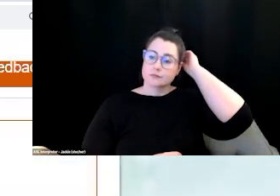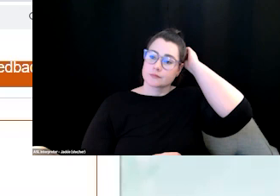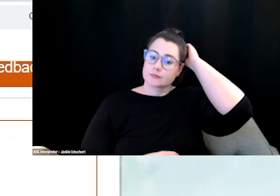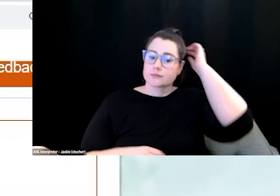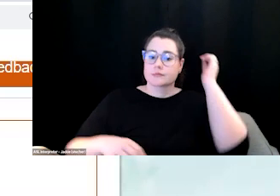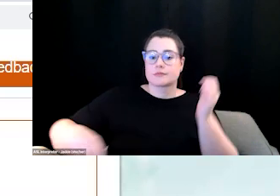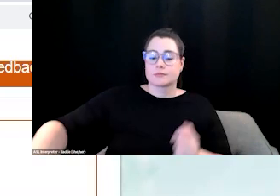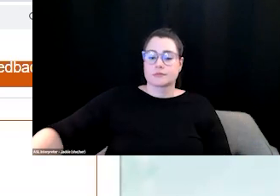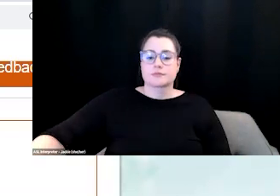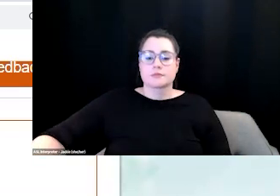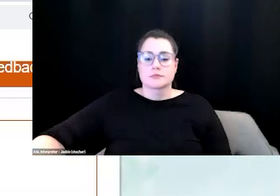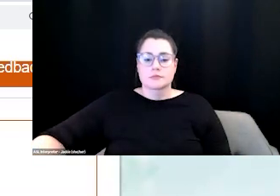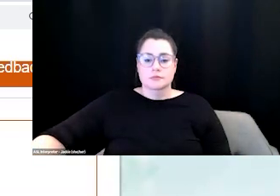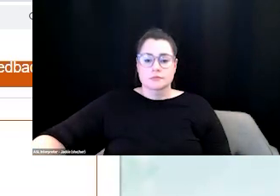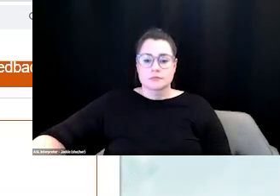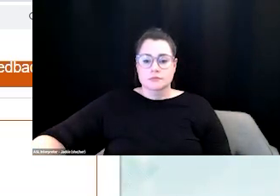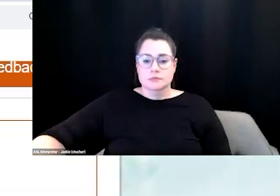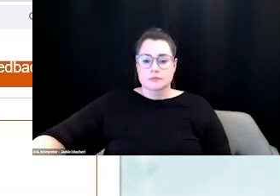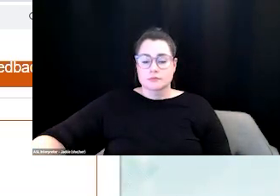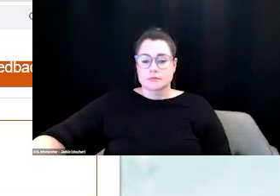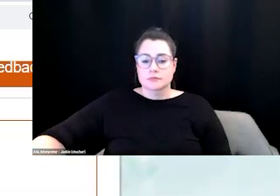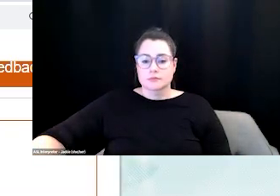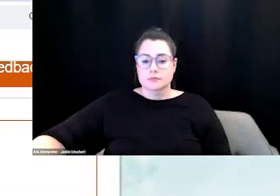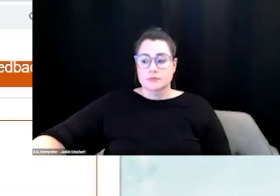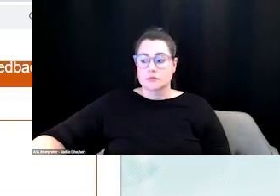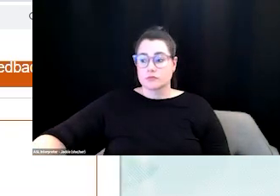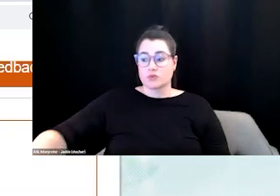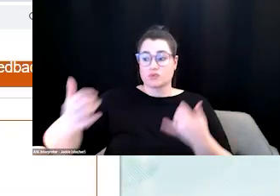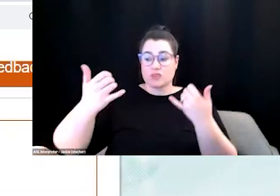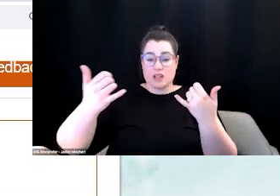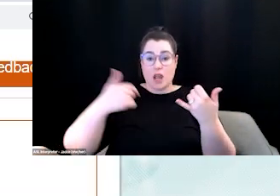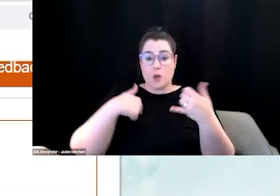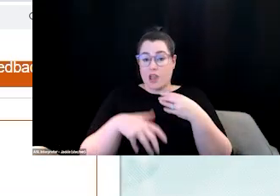So right now, I added a couple more. If you added a lot in this list, all that's going to do is,